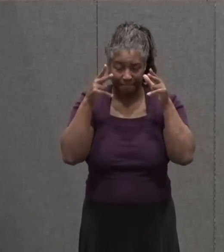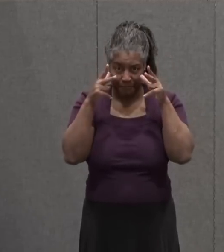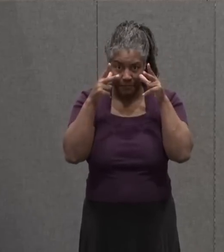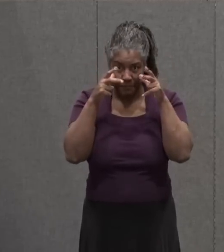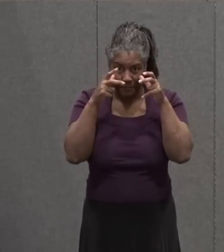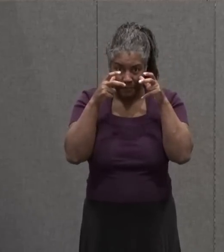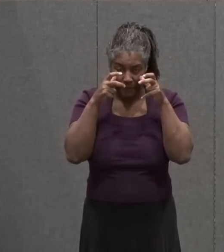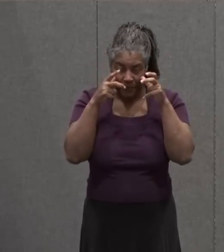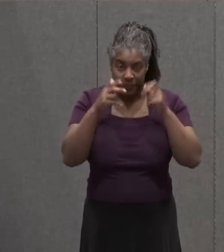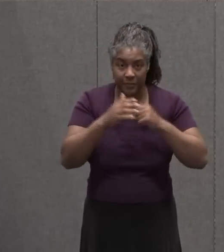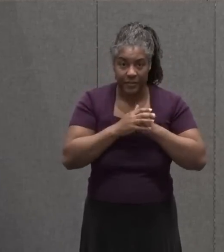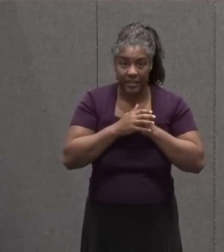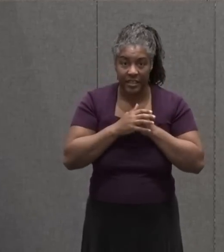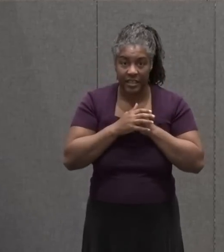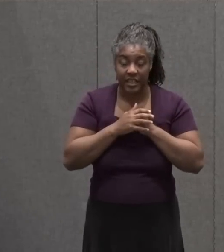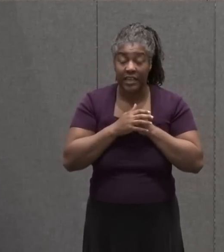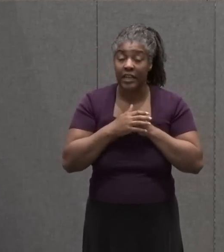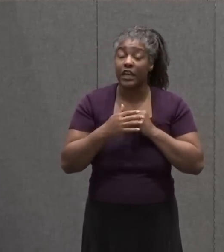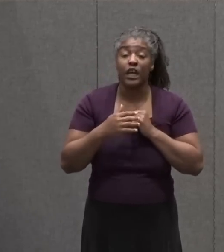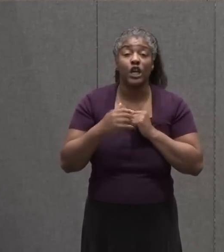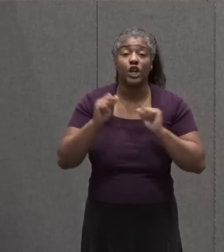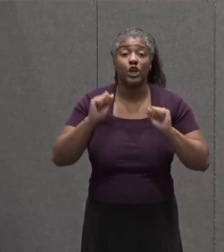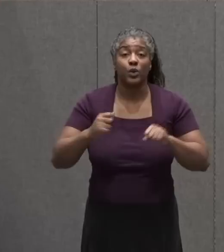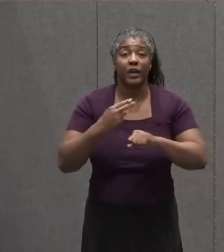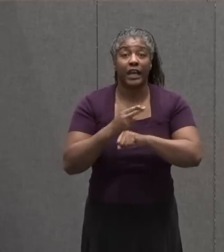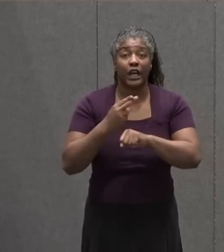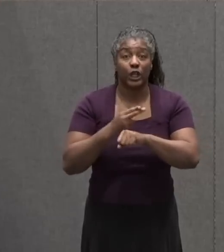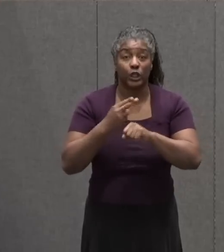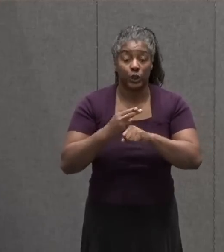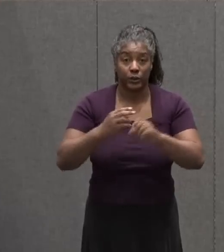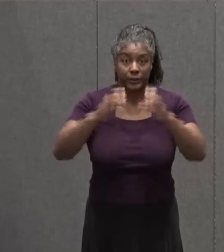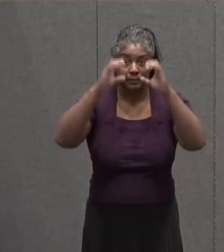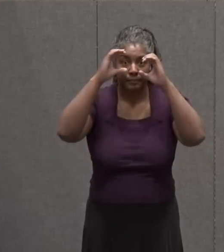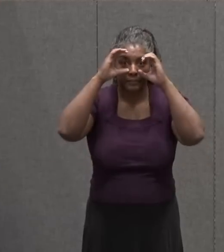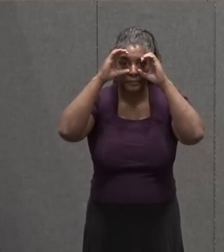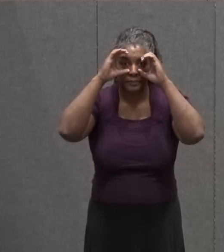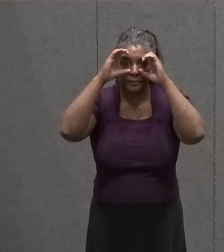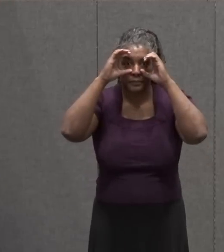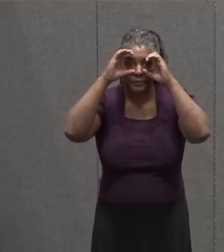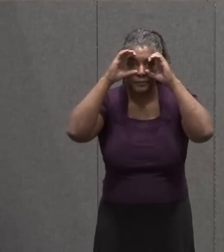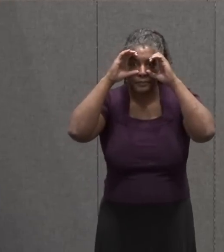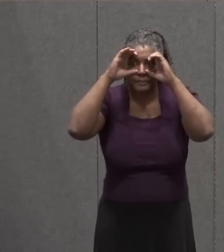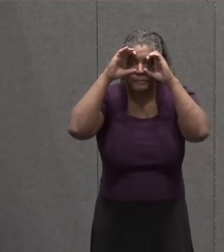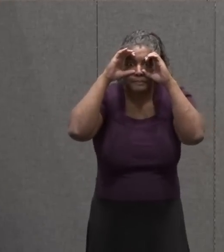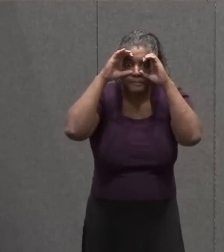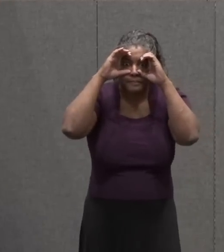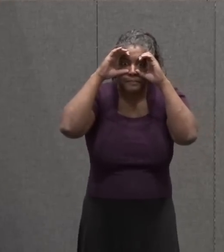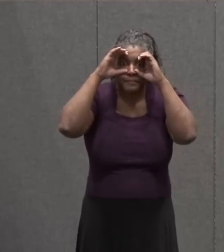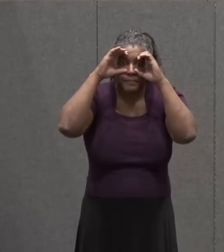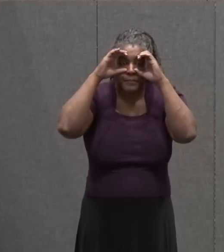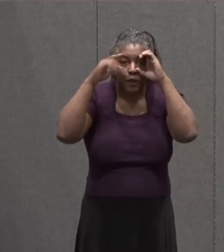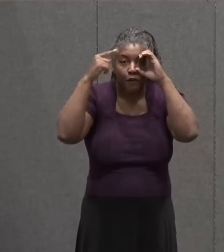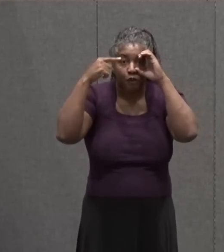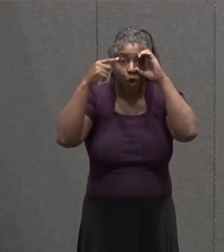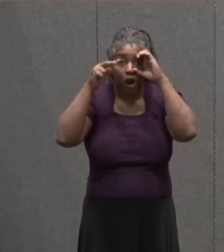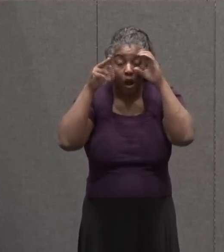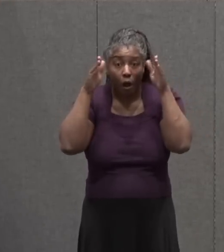and point them to whoever we're trying to listen to or whatever we're trying to work on or do.